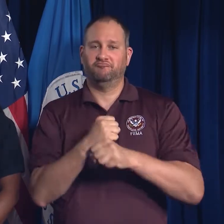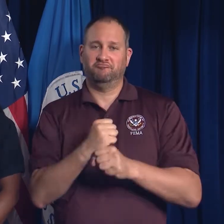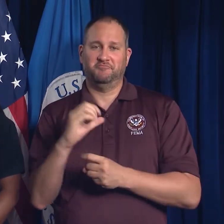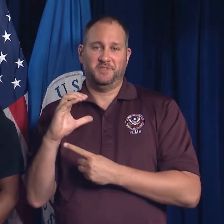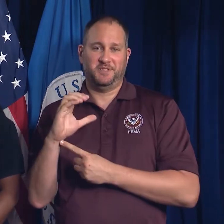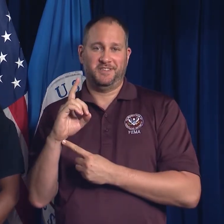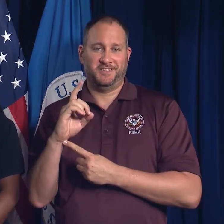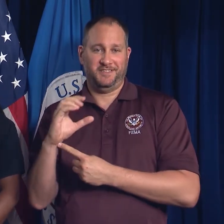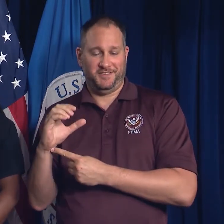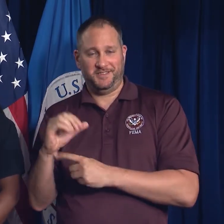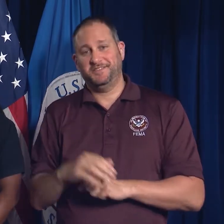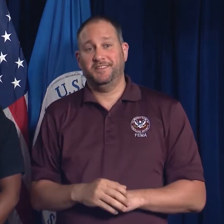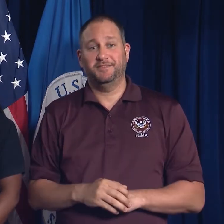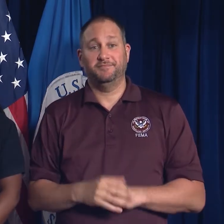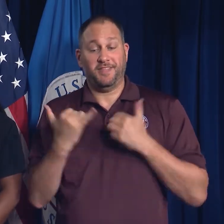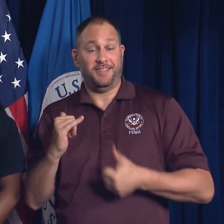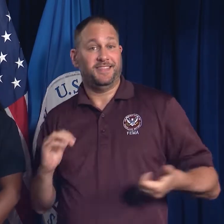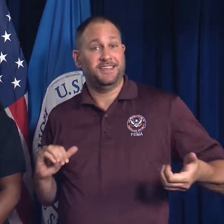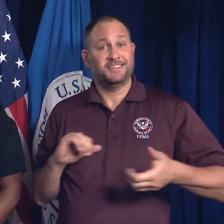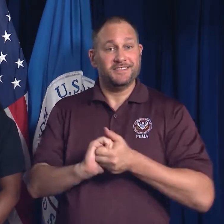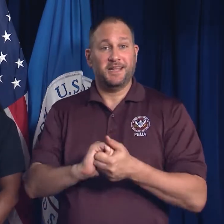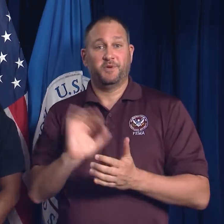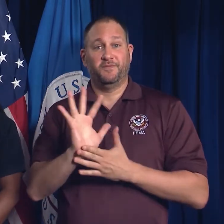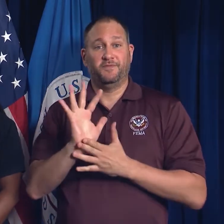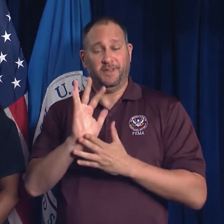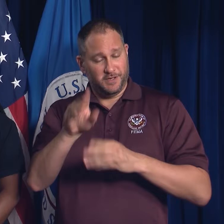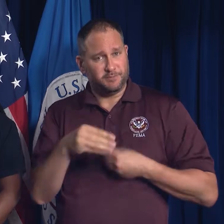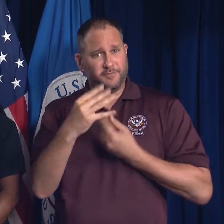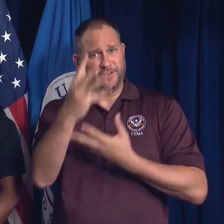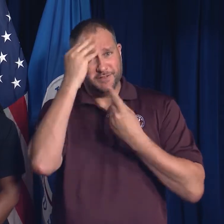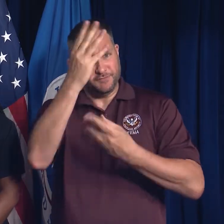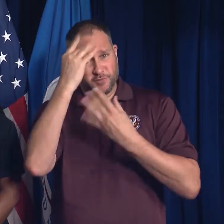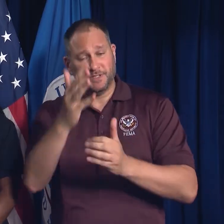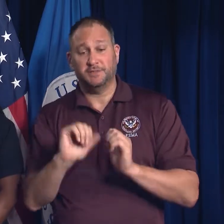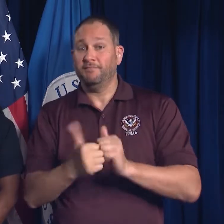also known as the CDC. This collaborated video provides information